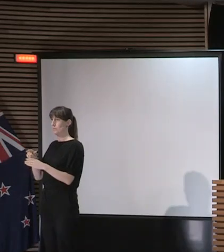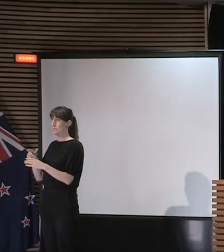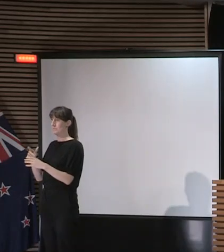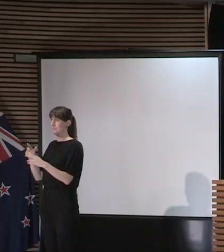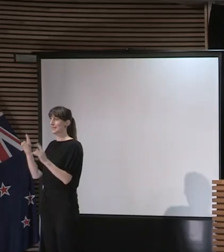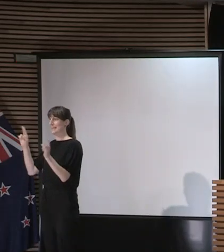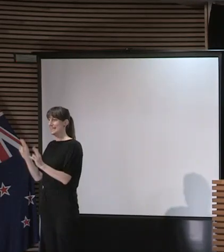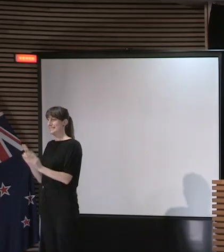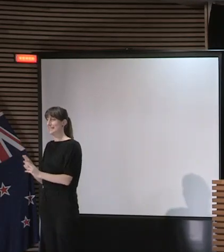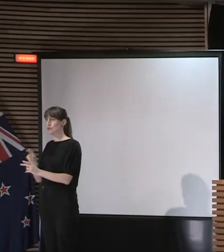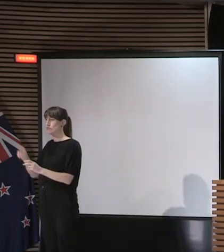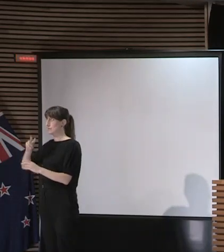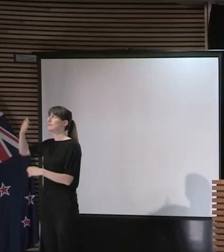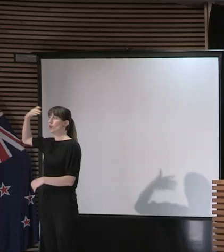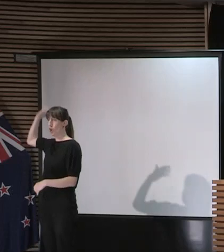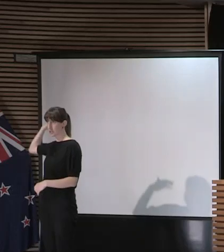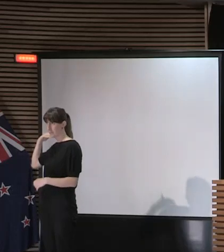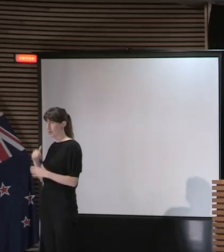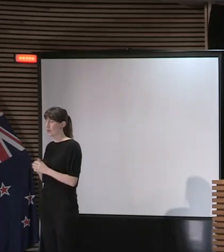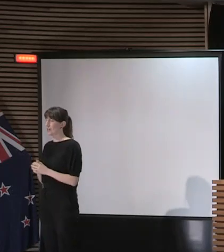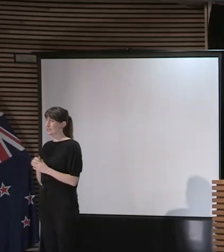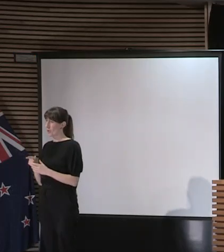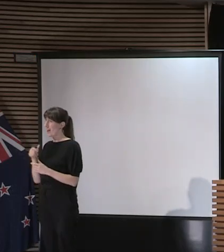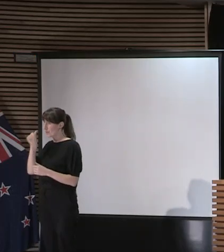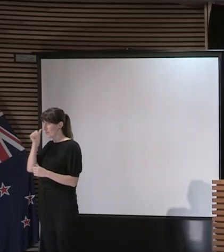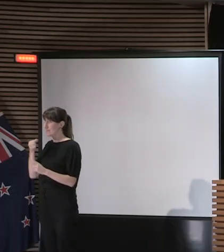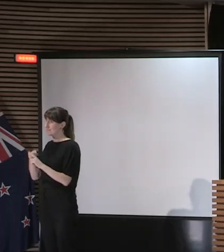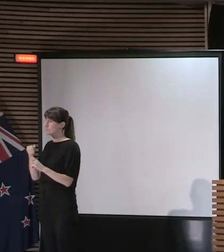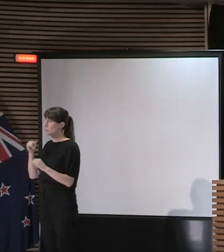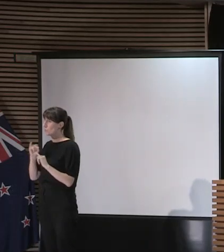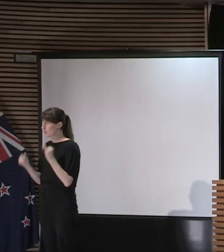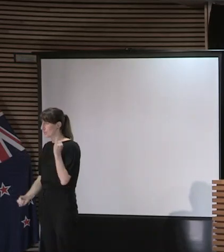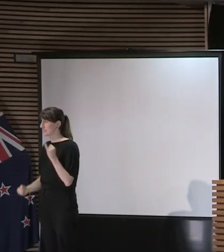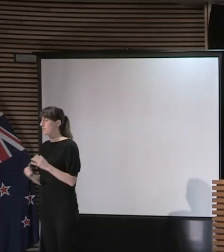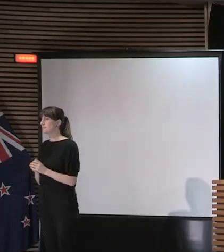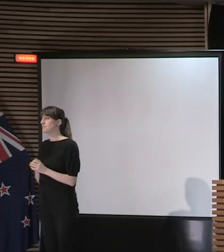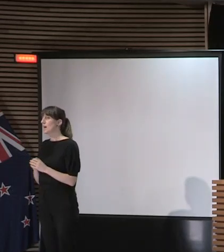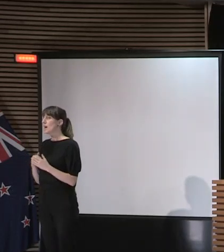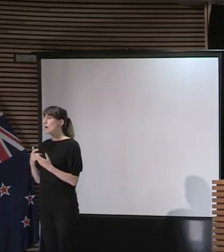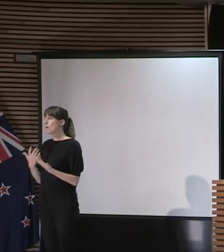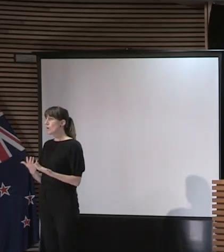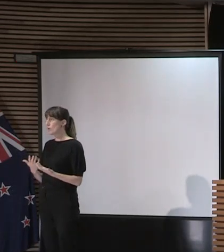again - so there are specific areas where we are working on what additional support,